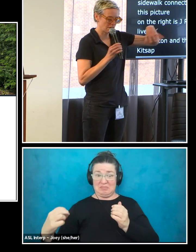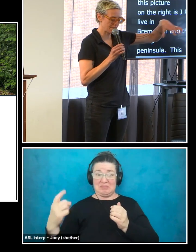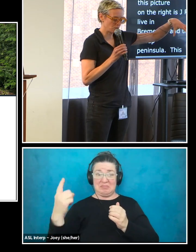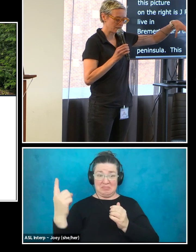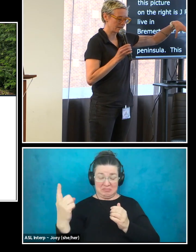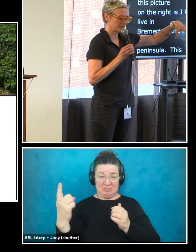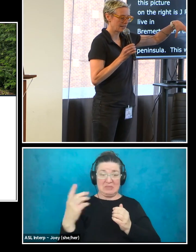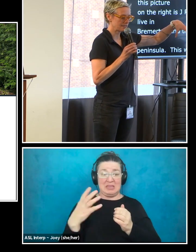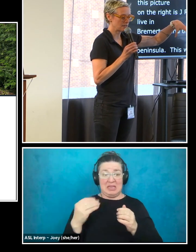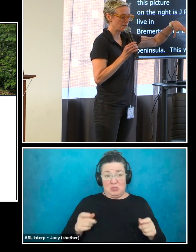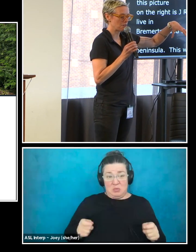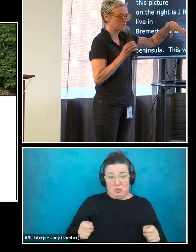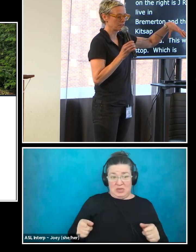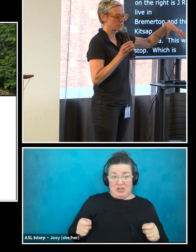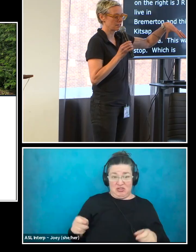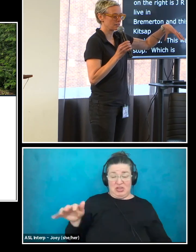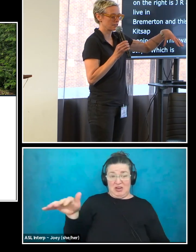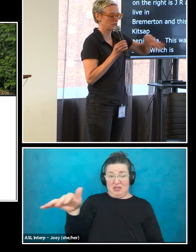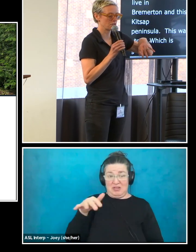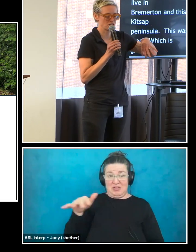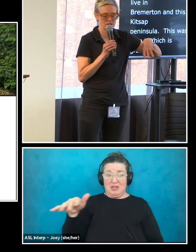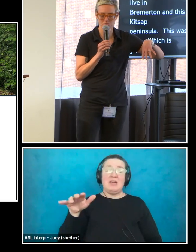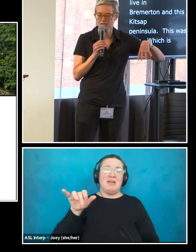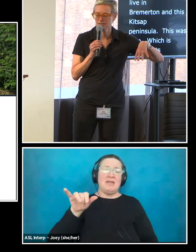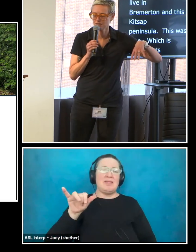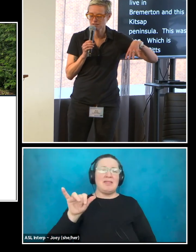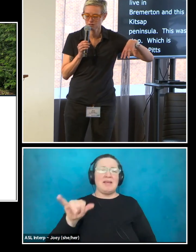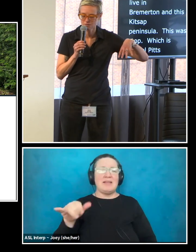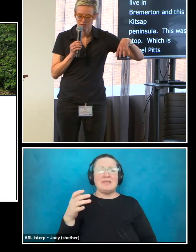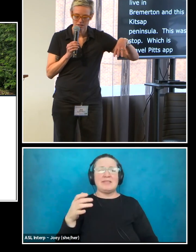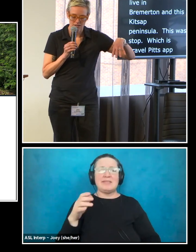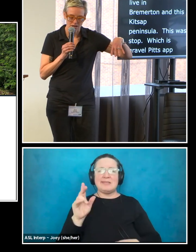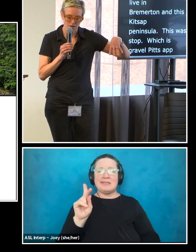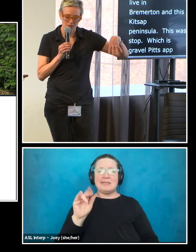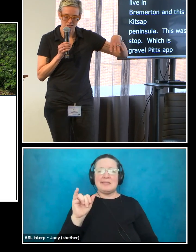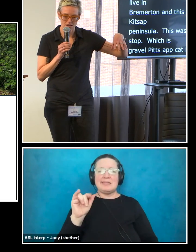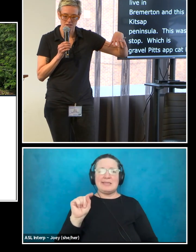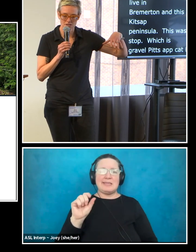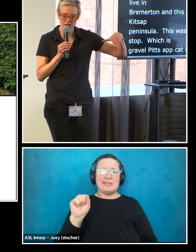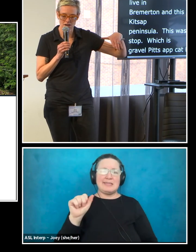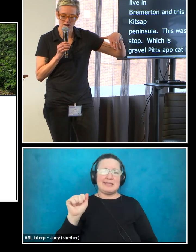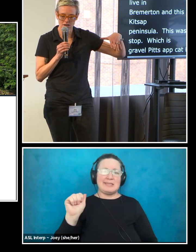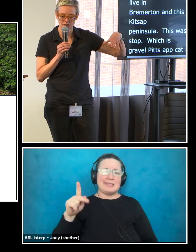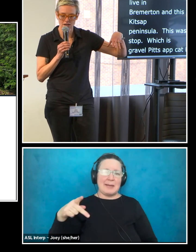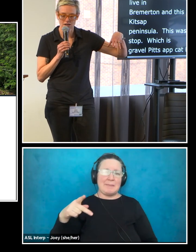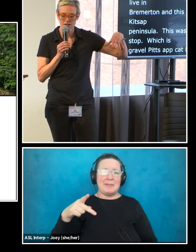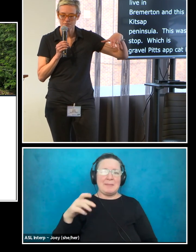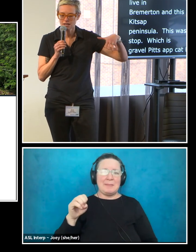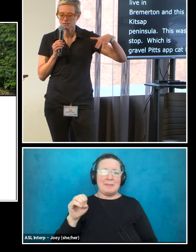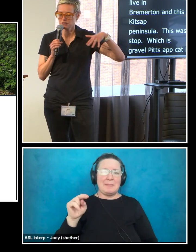gravel pit and Cat's in a power wheelchair and is low vision as well. And so um and and JR uh has a